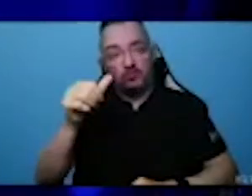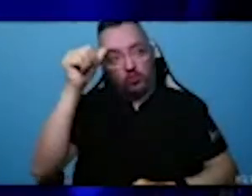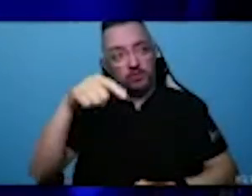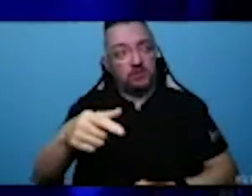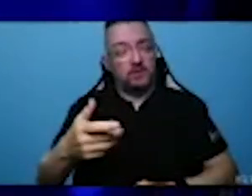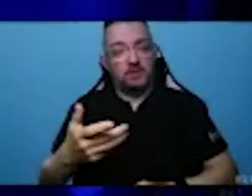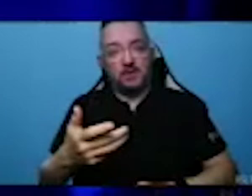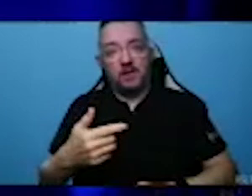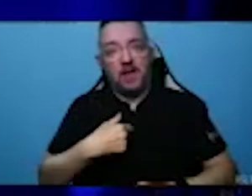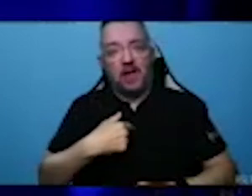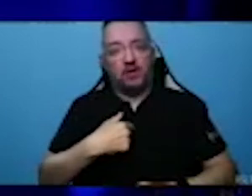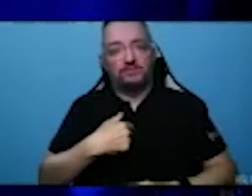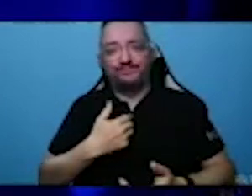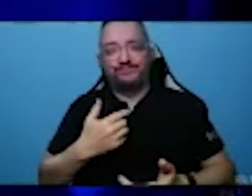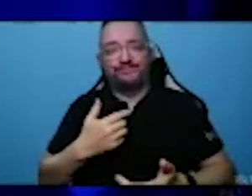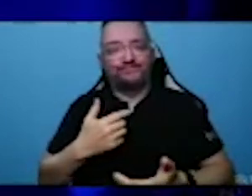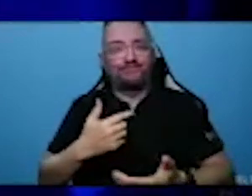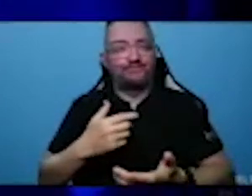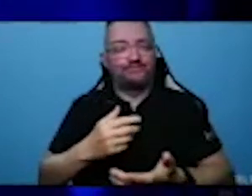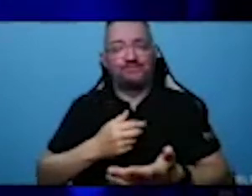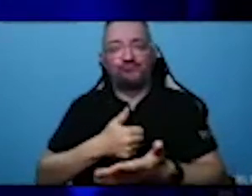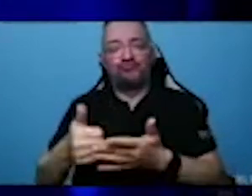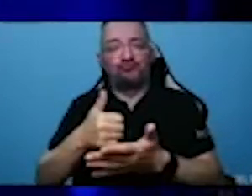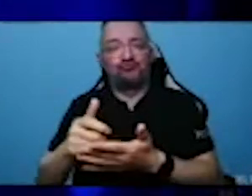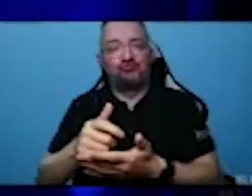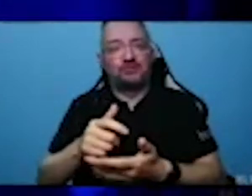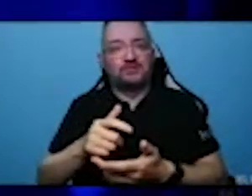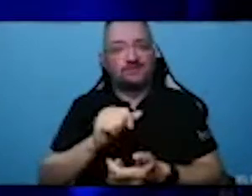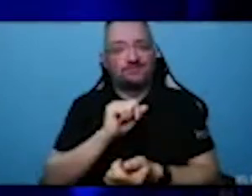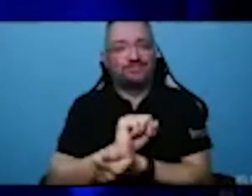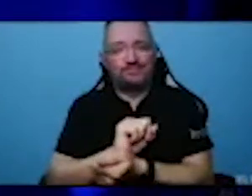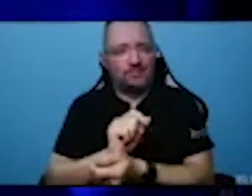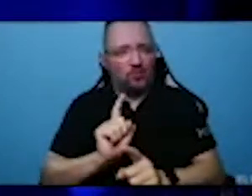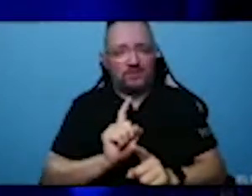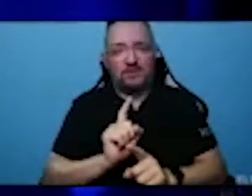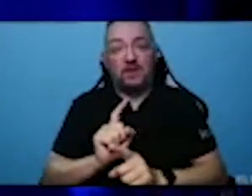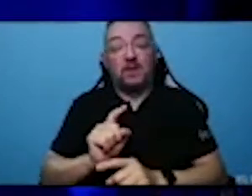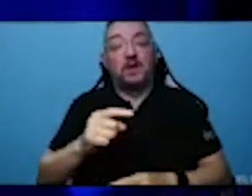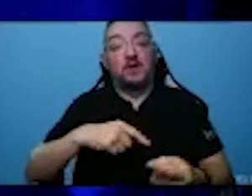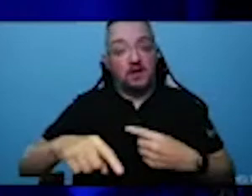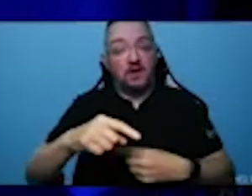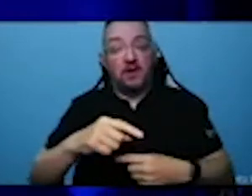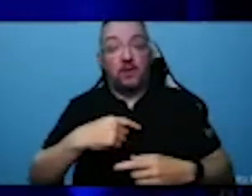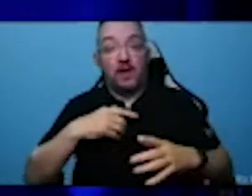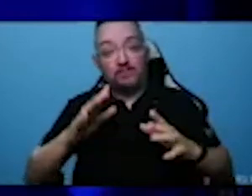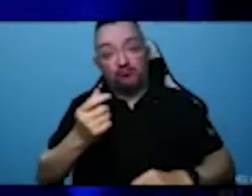to understand that properly. And if we do that, we can actually get into a situation where we can better measure our resilience.